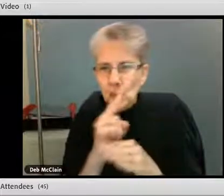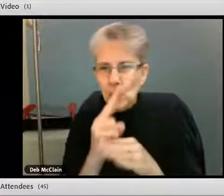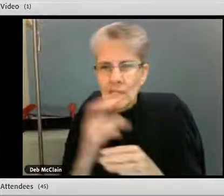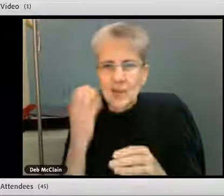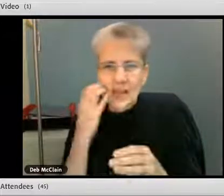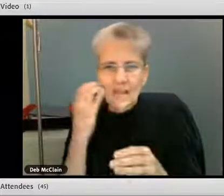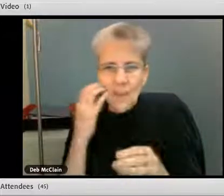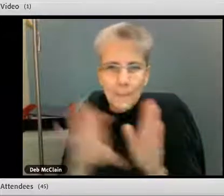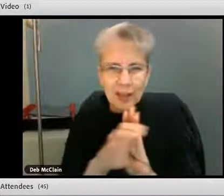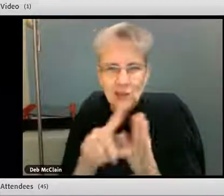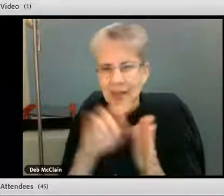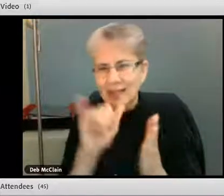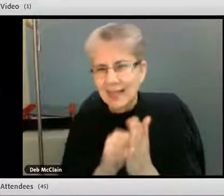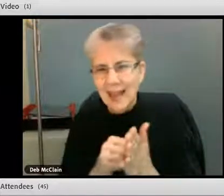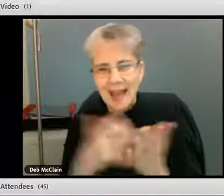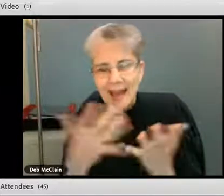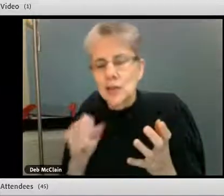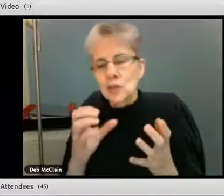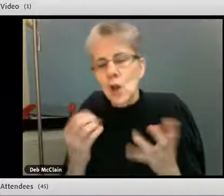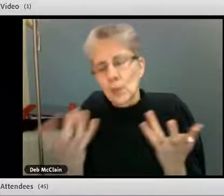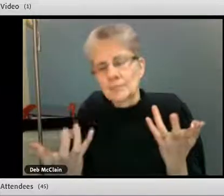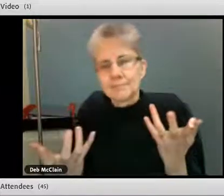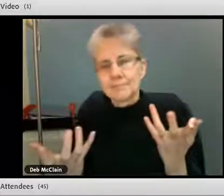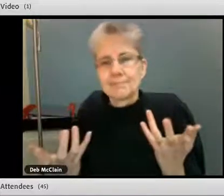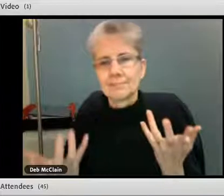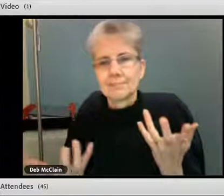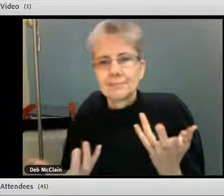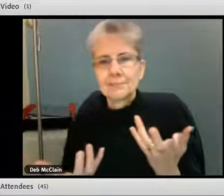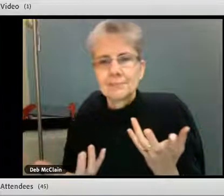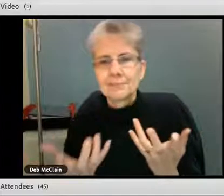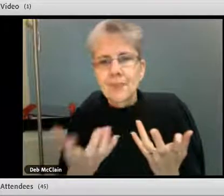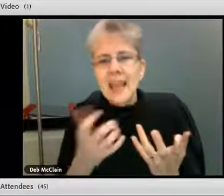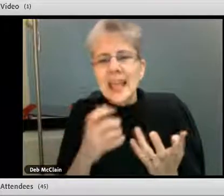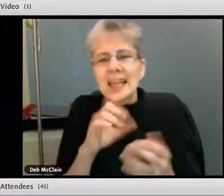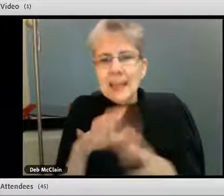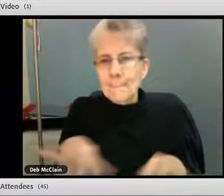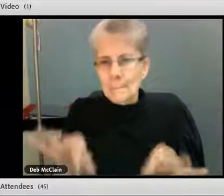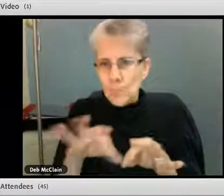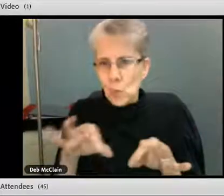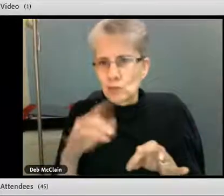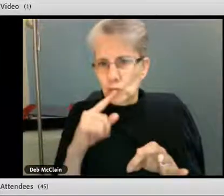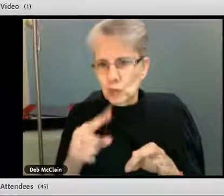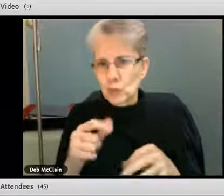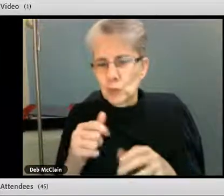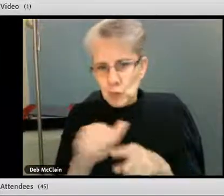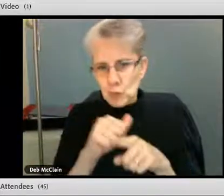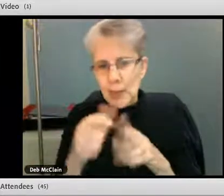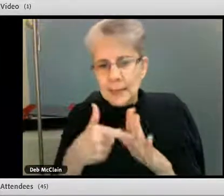It's important to try and -- sometimes it takes a little more diligence and a little more hard work